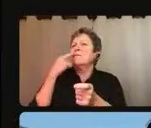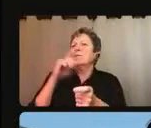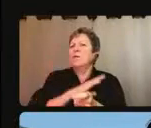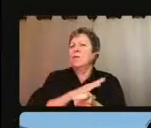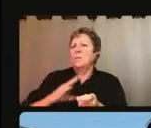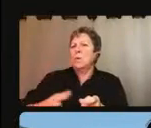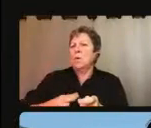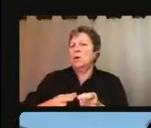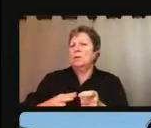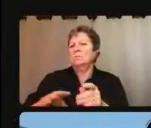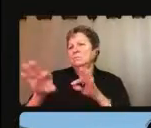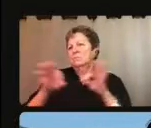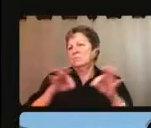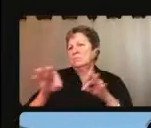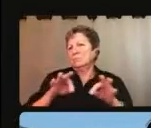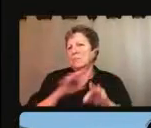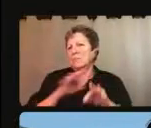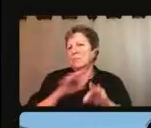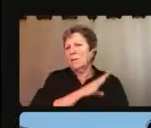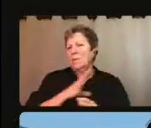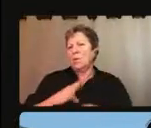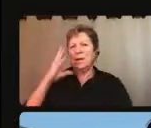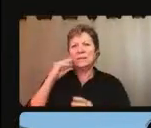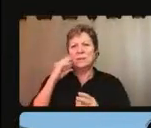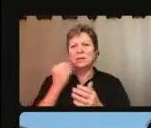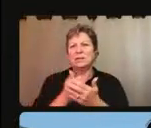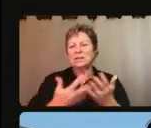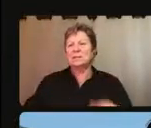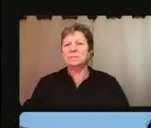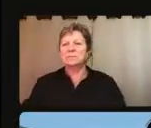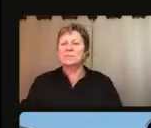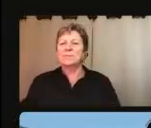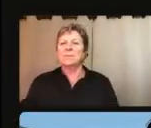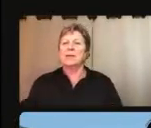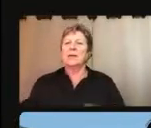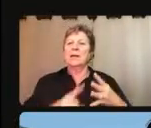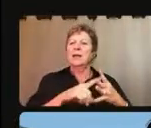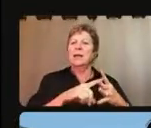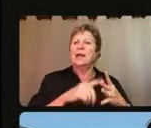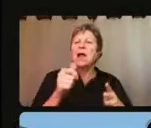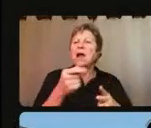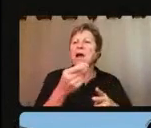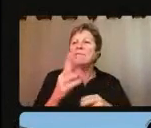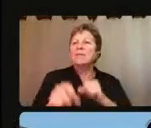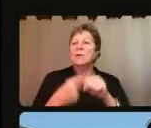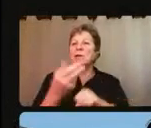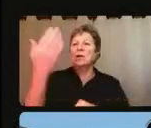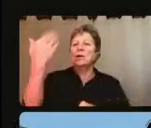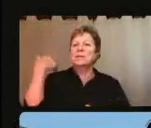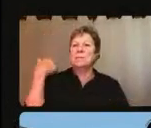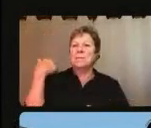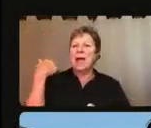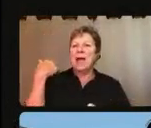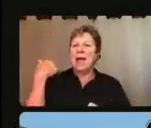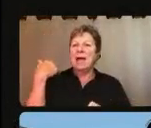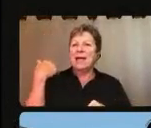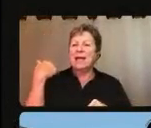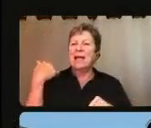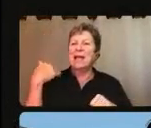CONTRIBUTE AS A MEMBER OF THE SCHOOL BOARD IN LEADERSHIP